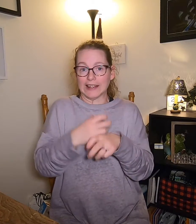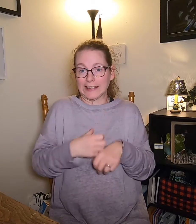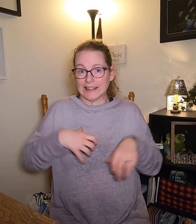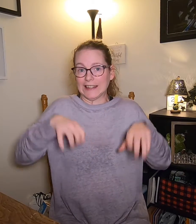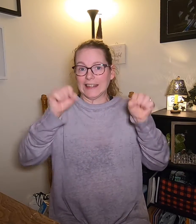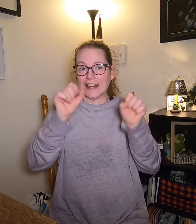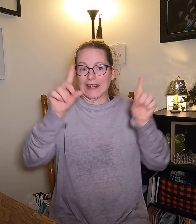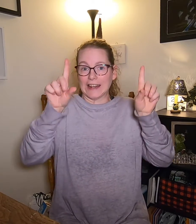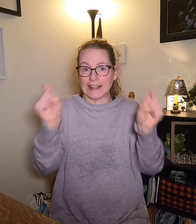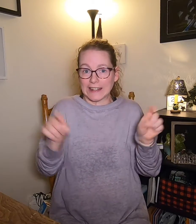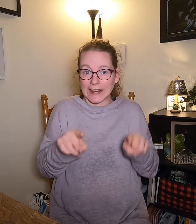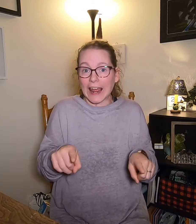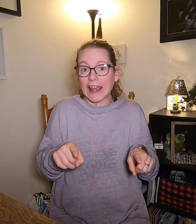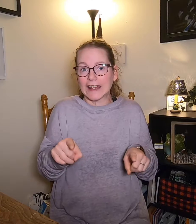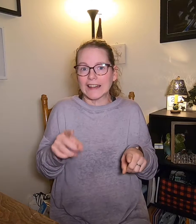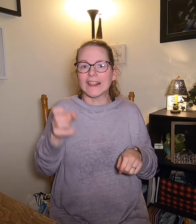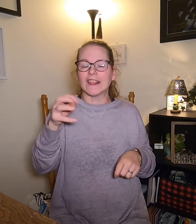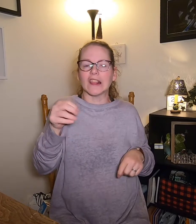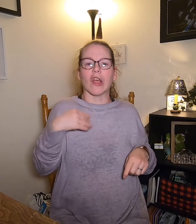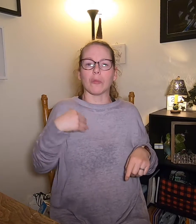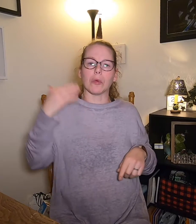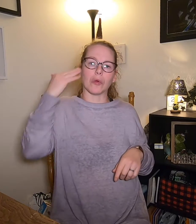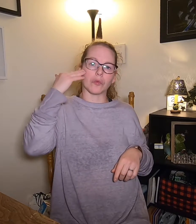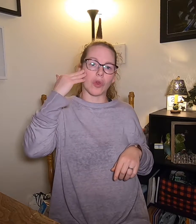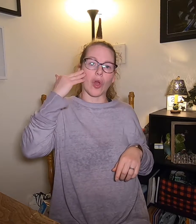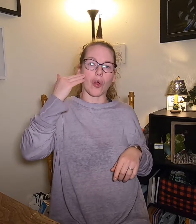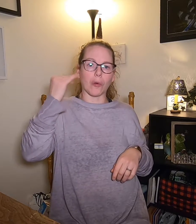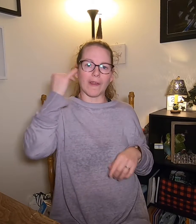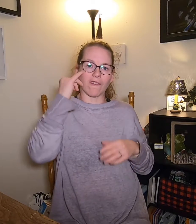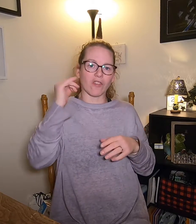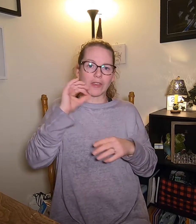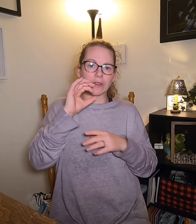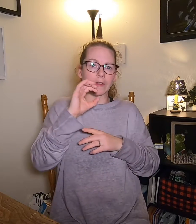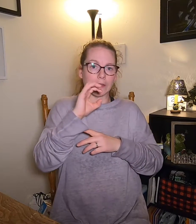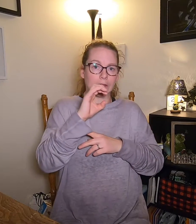Until I take DNA test then we know for sure